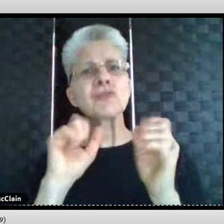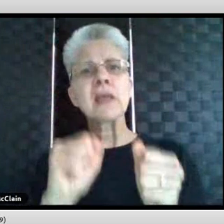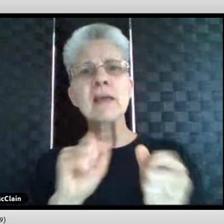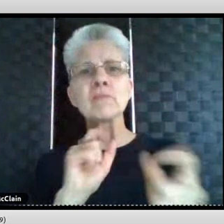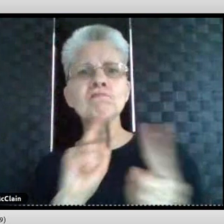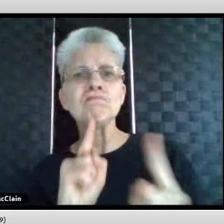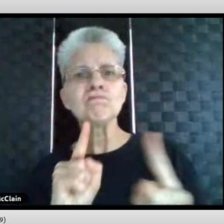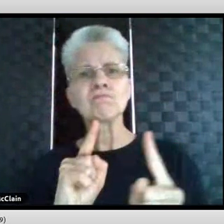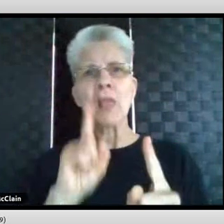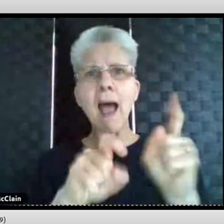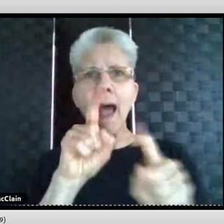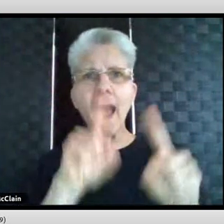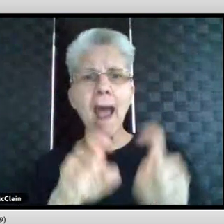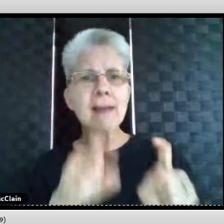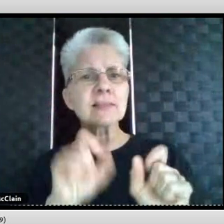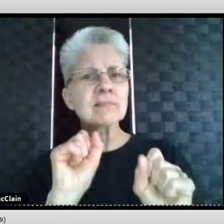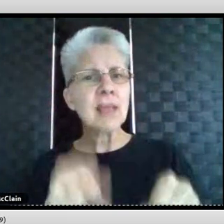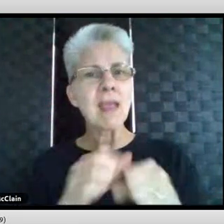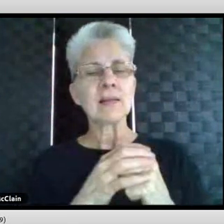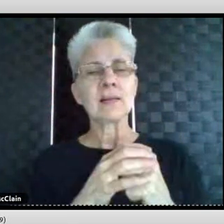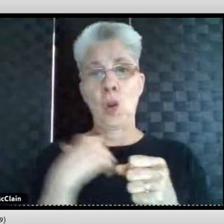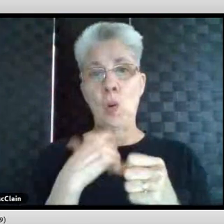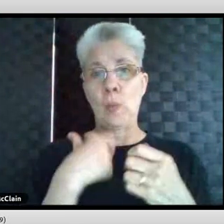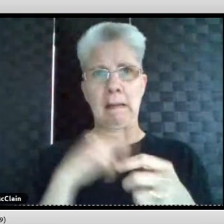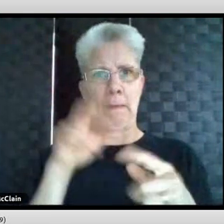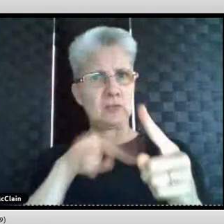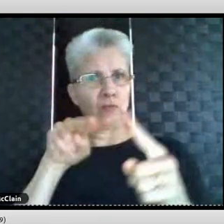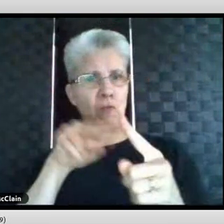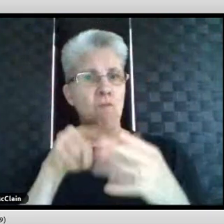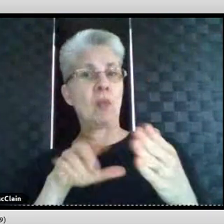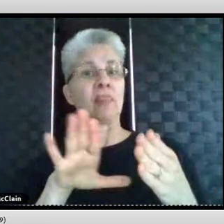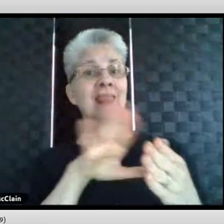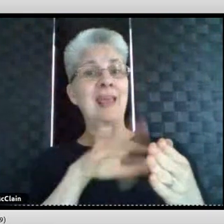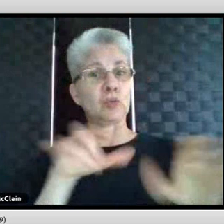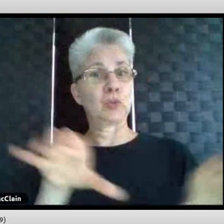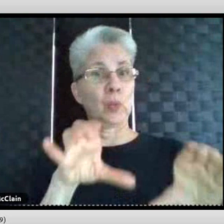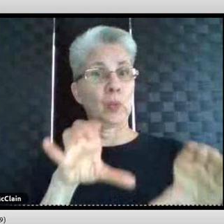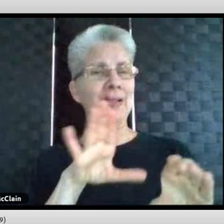we can ask them questions, we can observe what they're doing, what they're checking out,